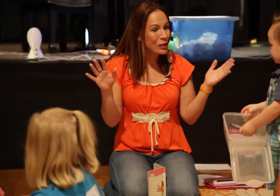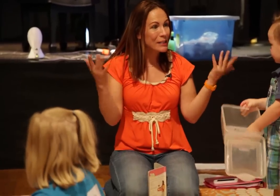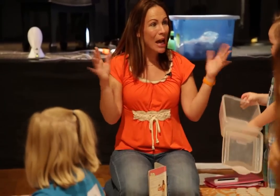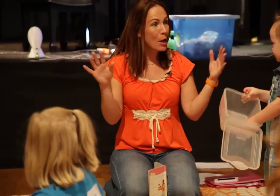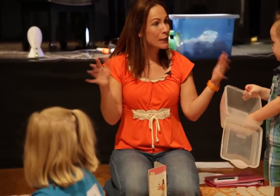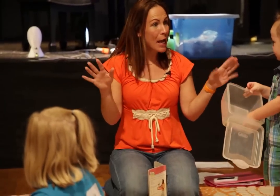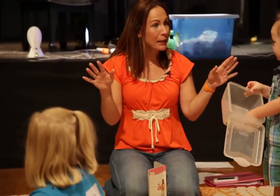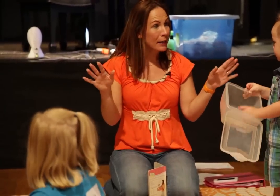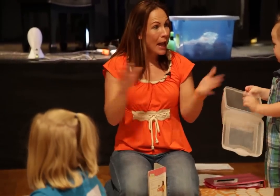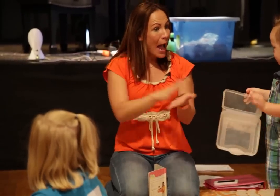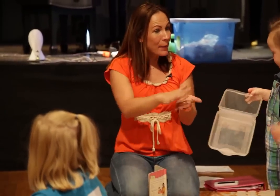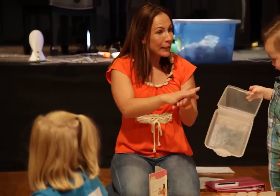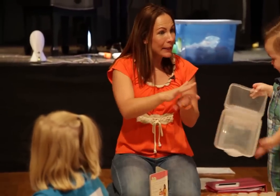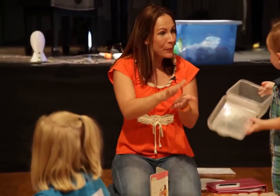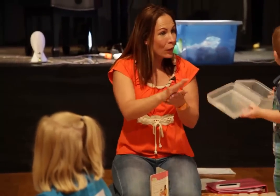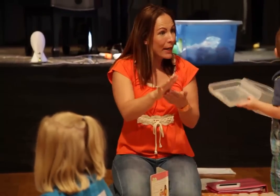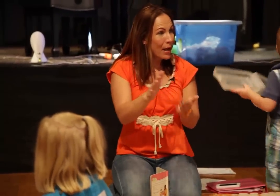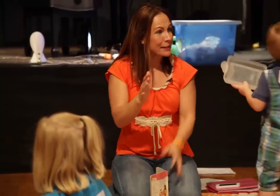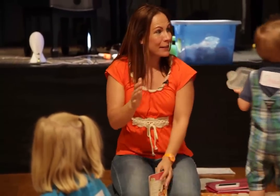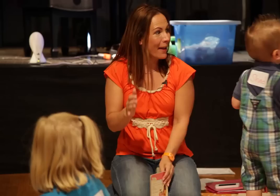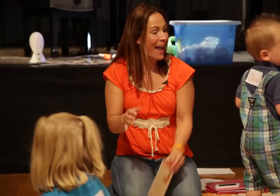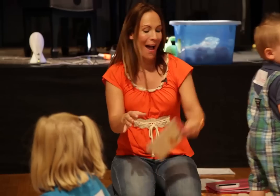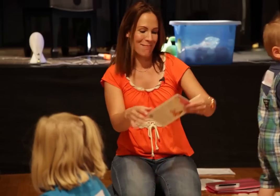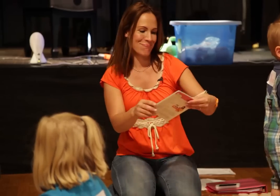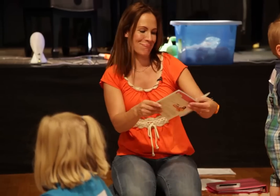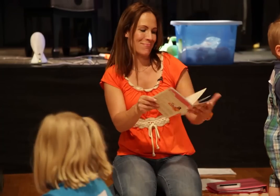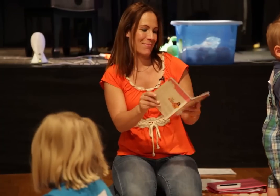You can say I'm all done. I'm cleaning up the crayons. Yeah!